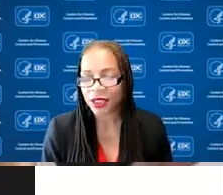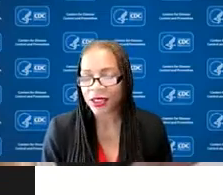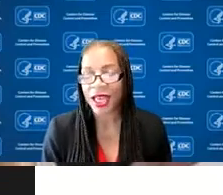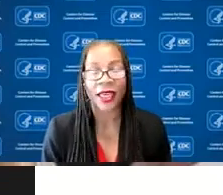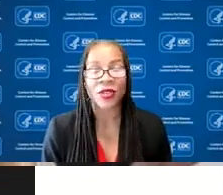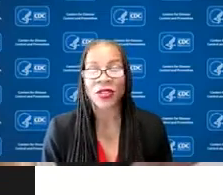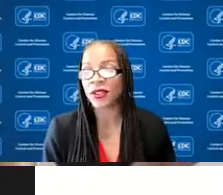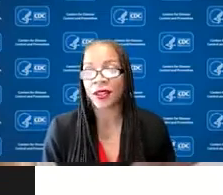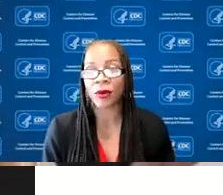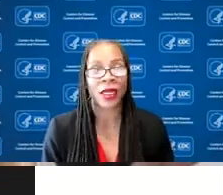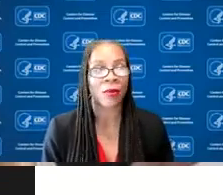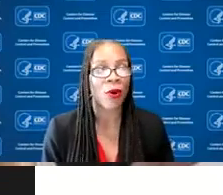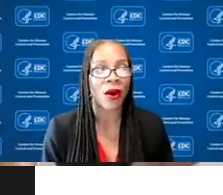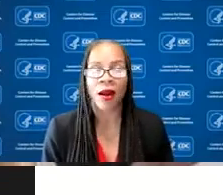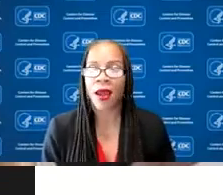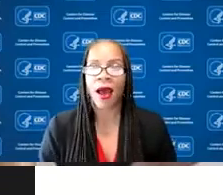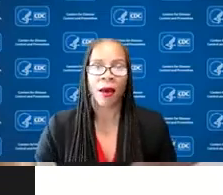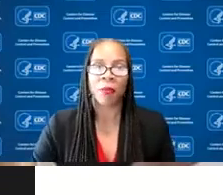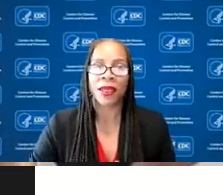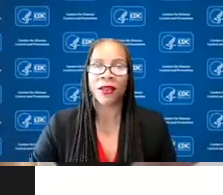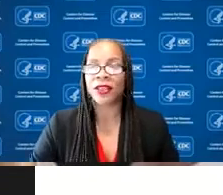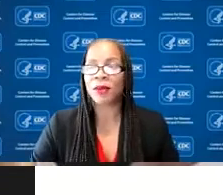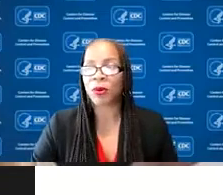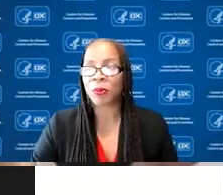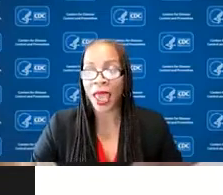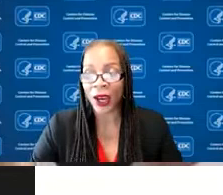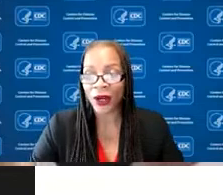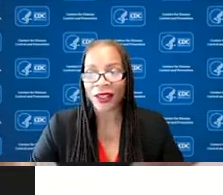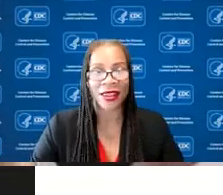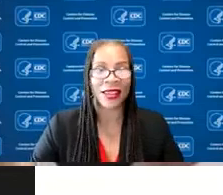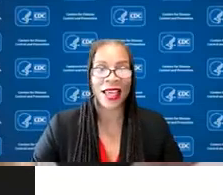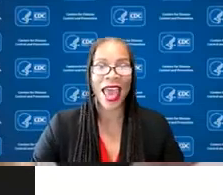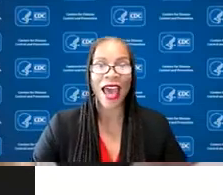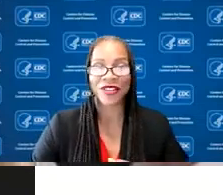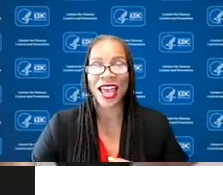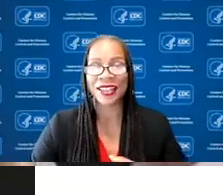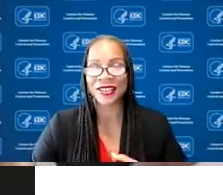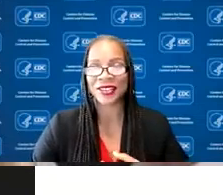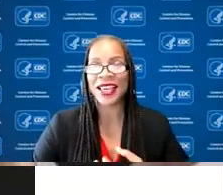the challenges. I am certain that there were many more. But you can be prepared to have challenges